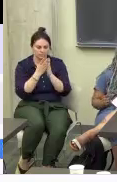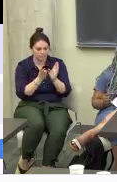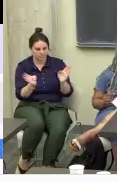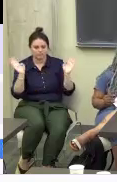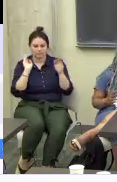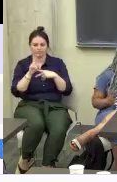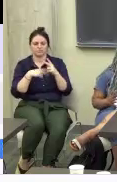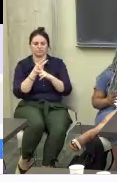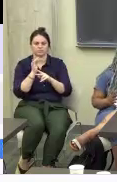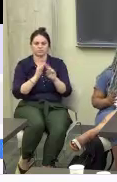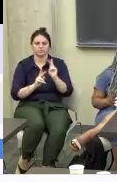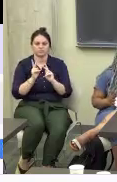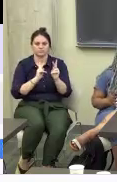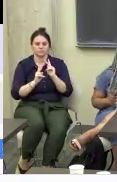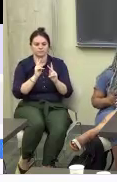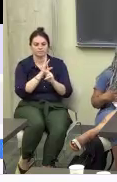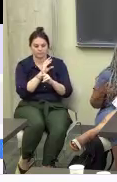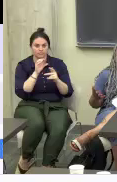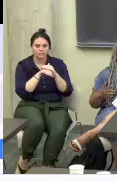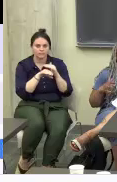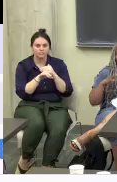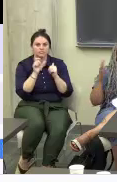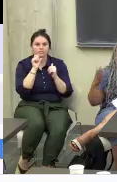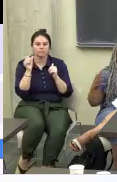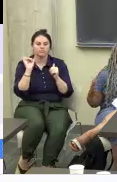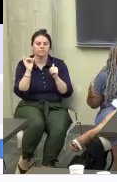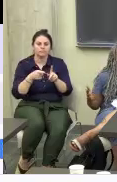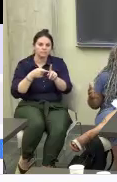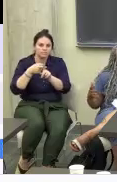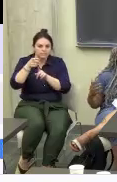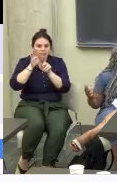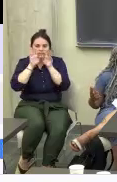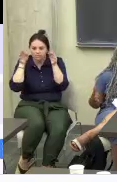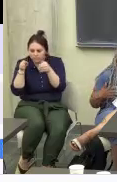You know and accessibility is it sort of a specialized niche?